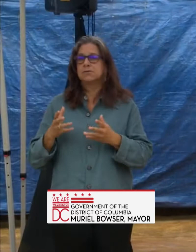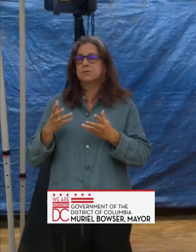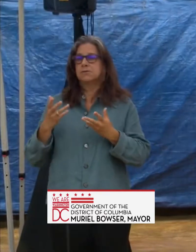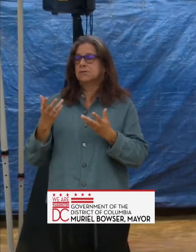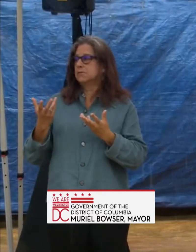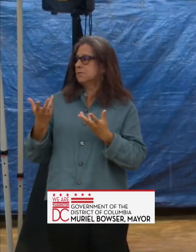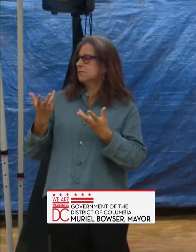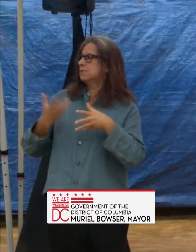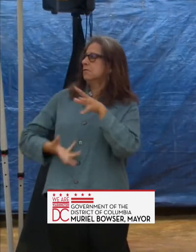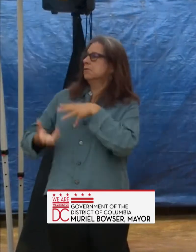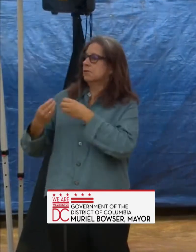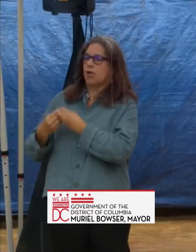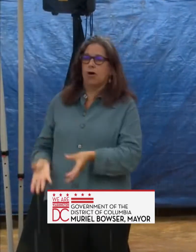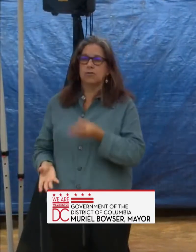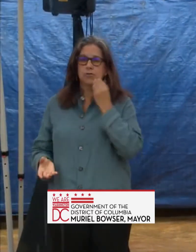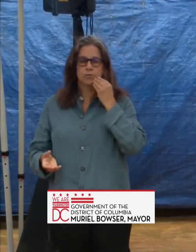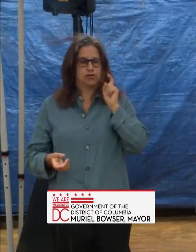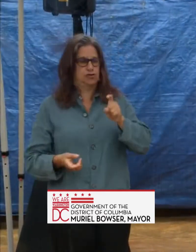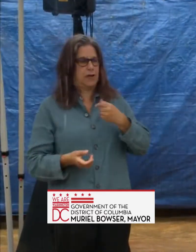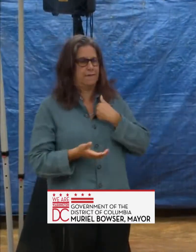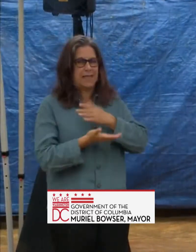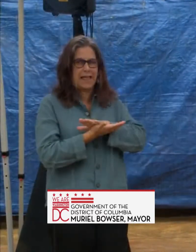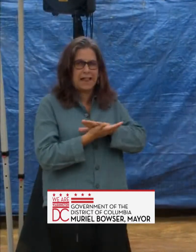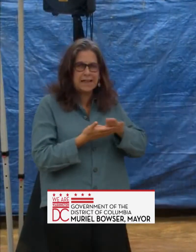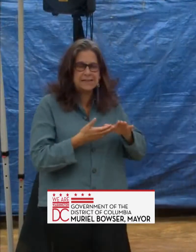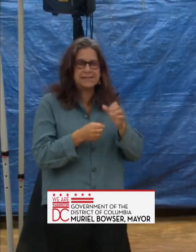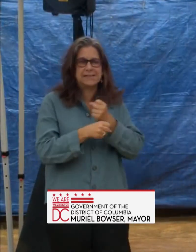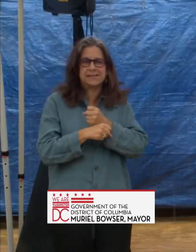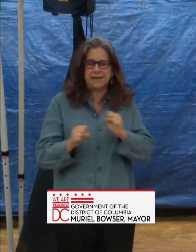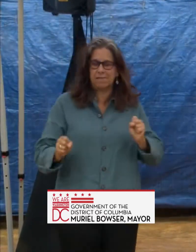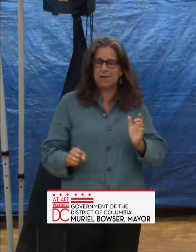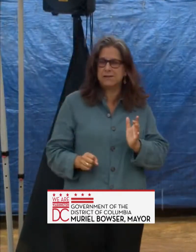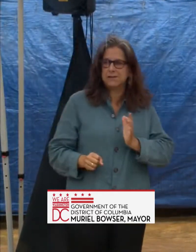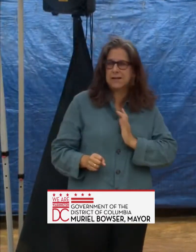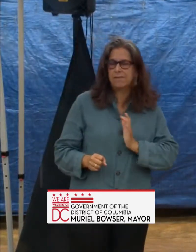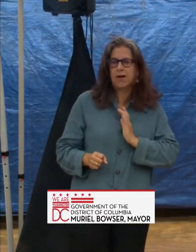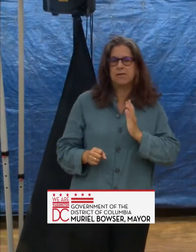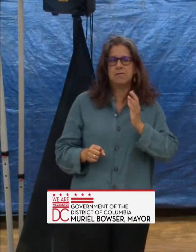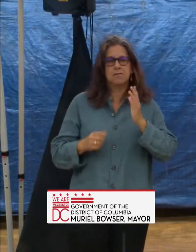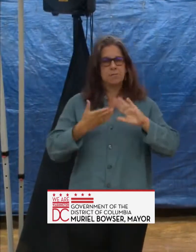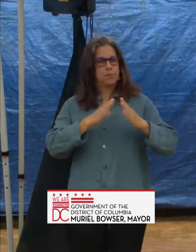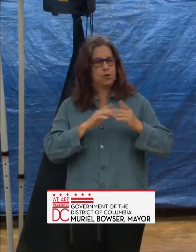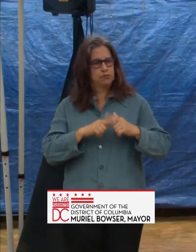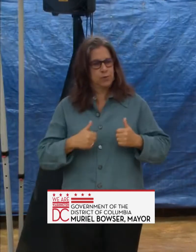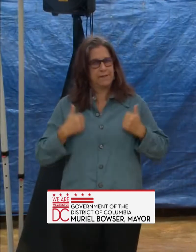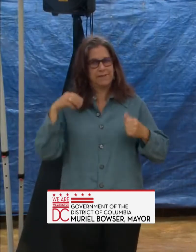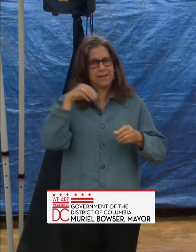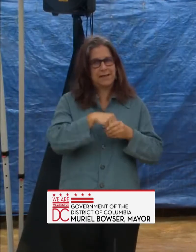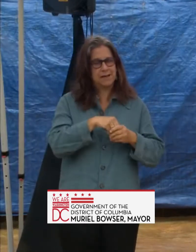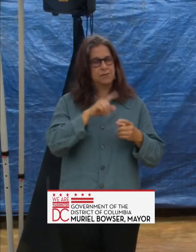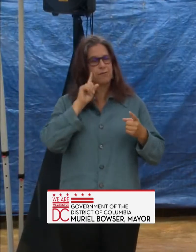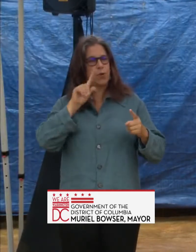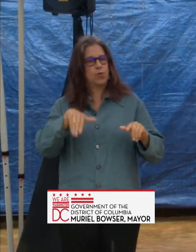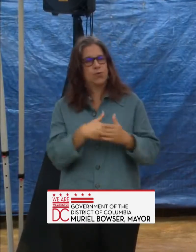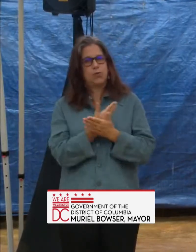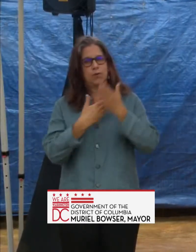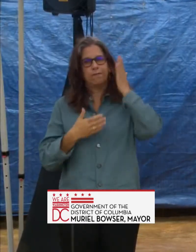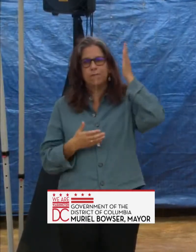GET BACK ON THEIR FEET. WHILE WE KNOW WE ARE MOVING IN THE RIGHT DIRECTION, THERE ARE TOO MANY RESIDENTS WHO ARE SUFFERING.